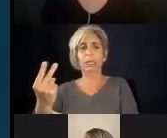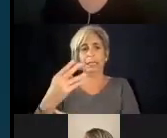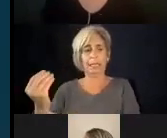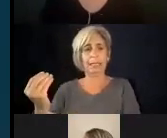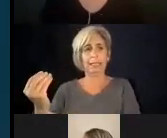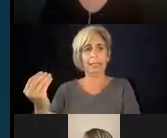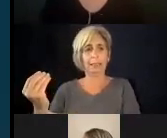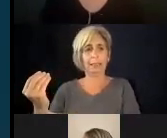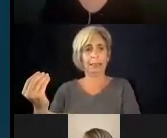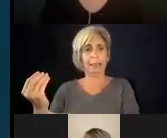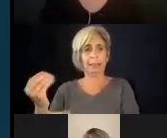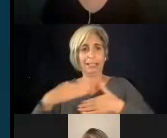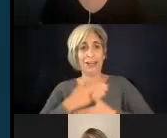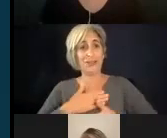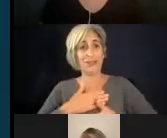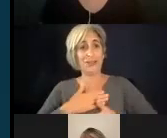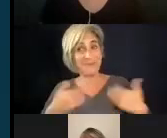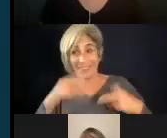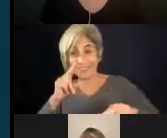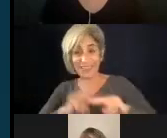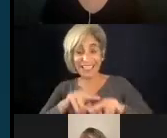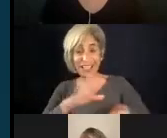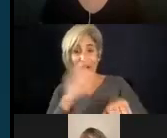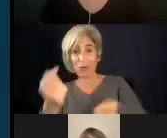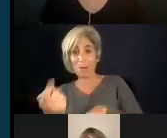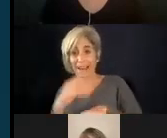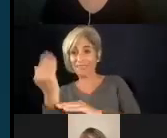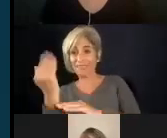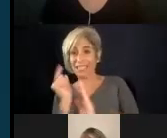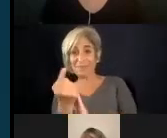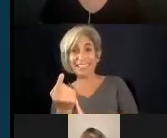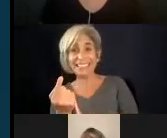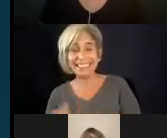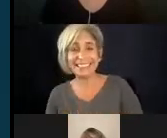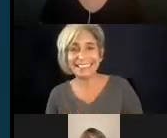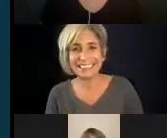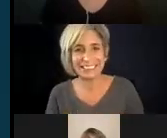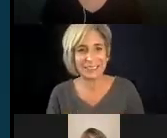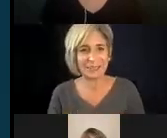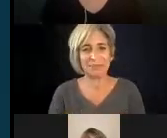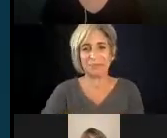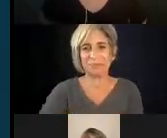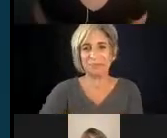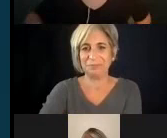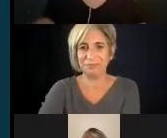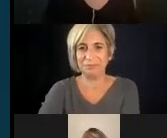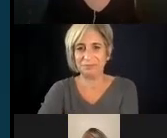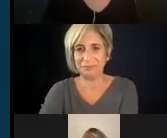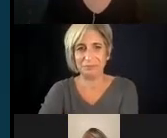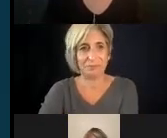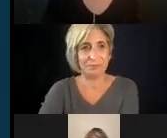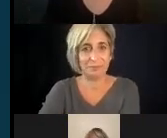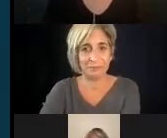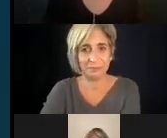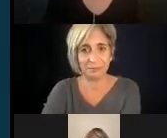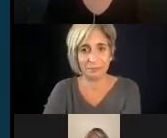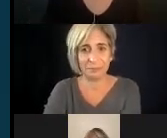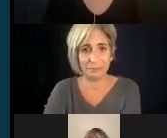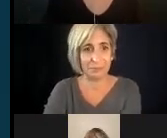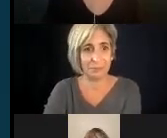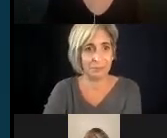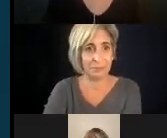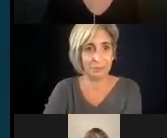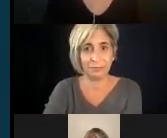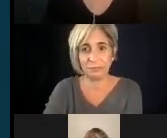enjoy, and I'll call you back in about 15